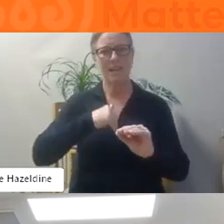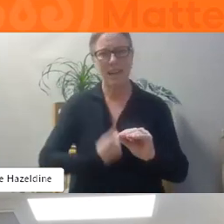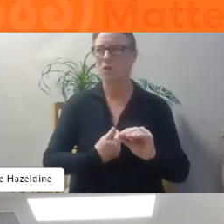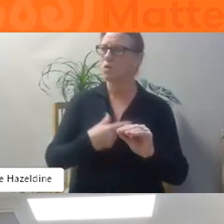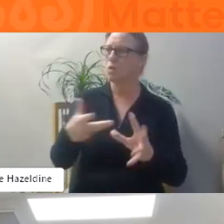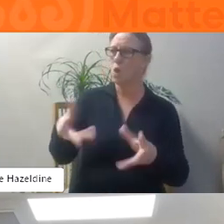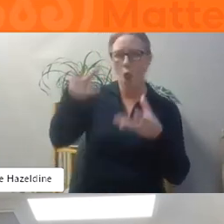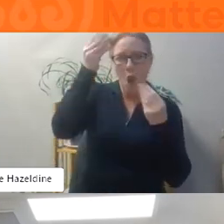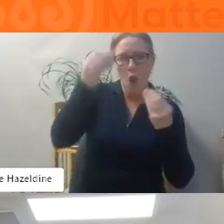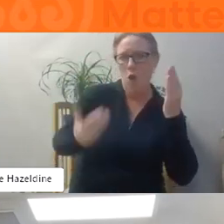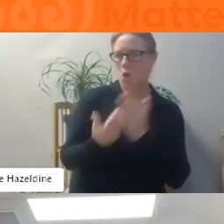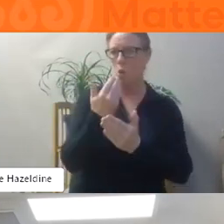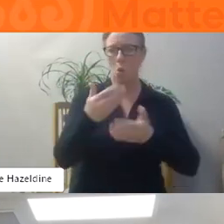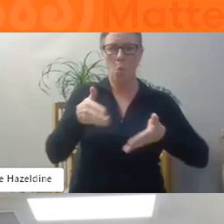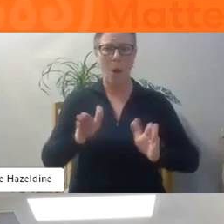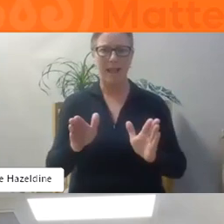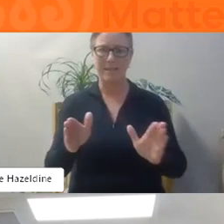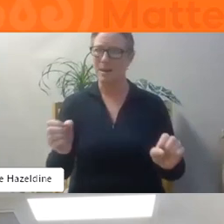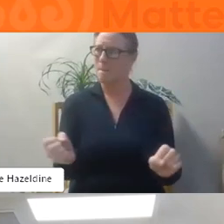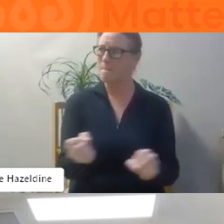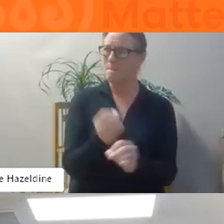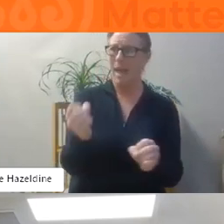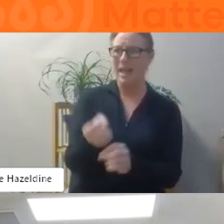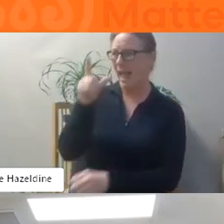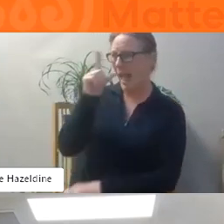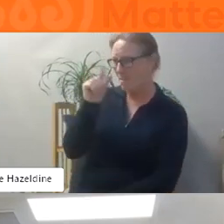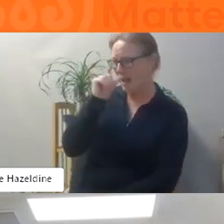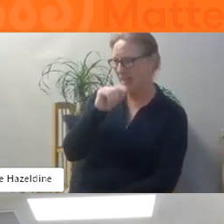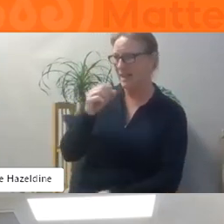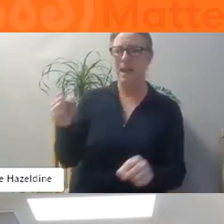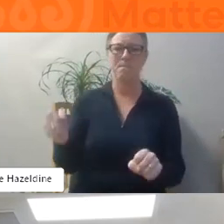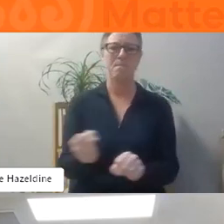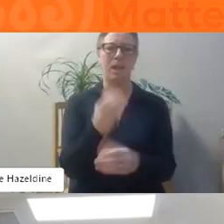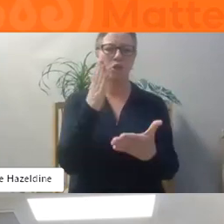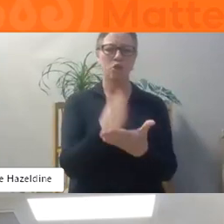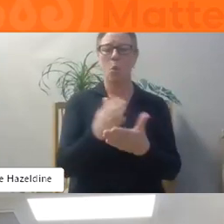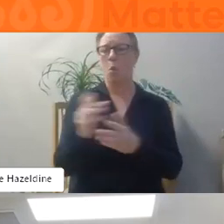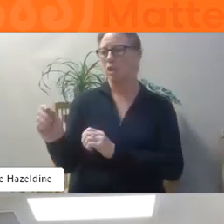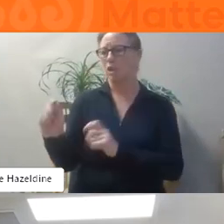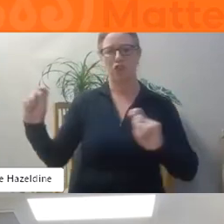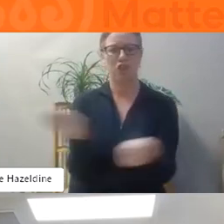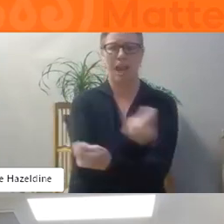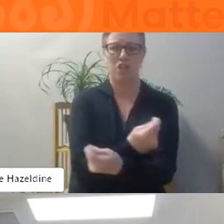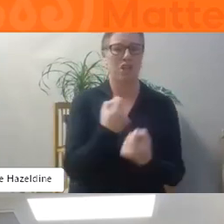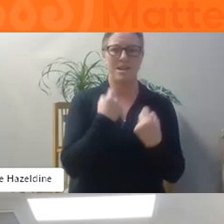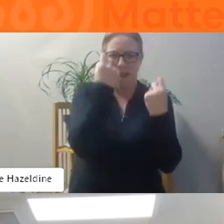and learn and to make epistemic shifts in understanding ableistic